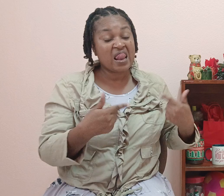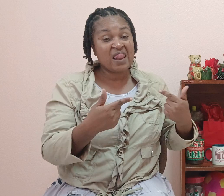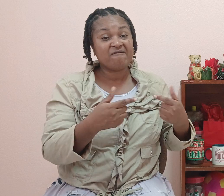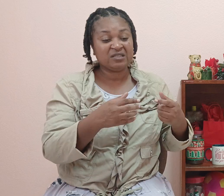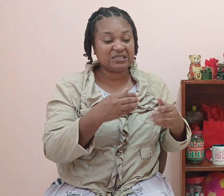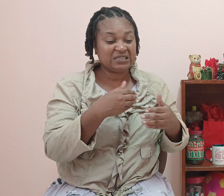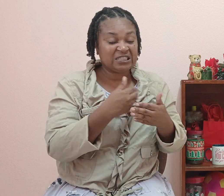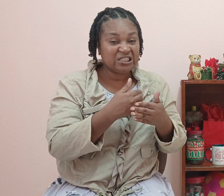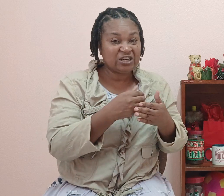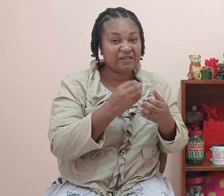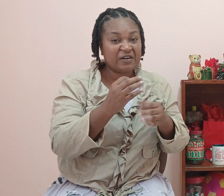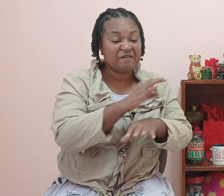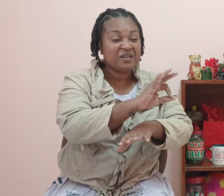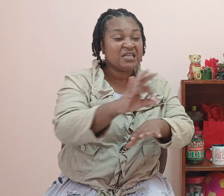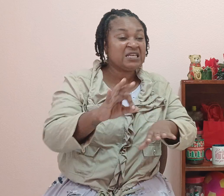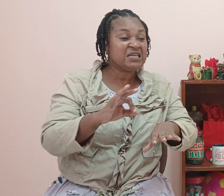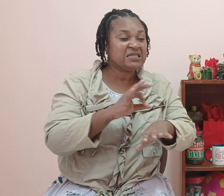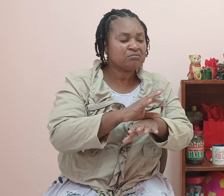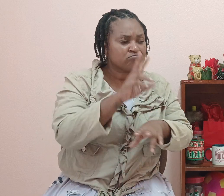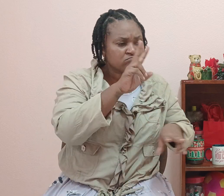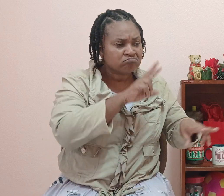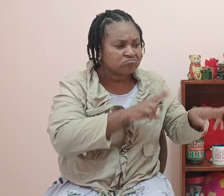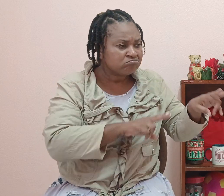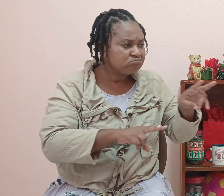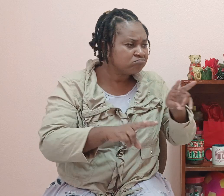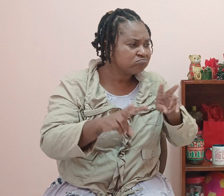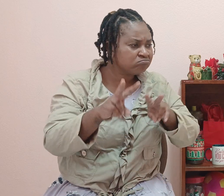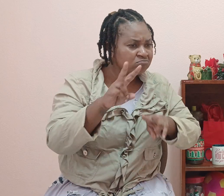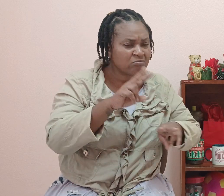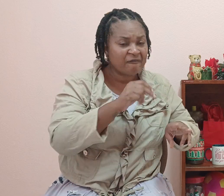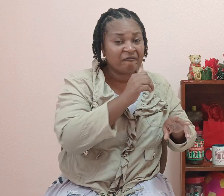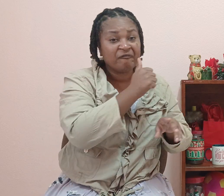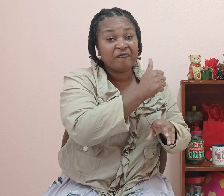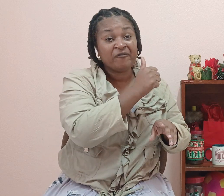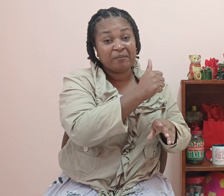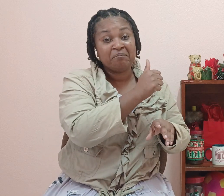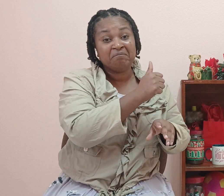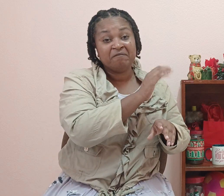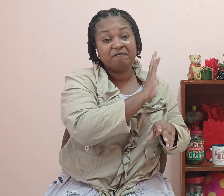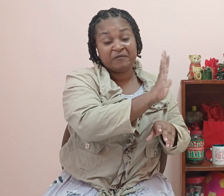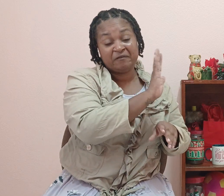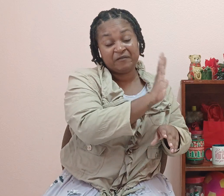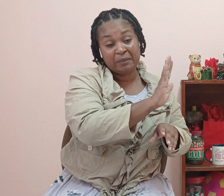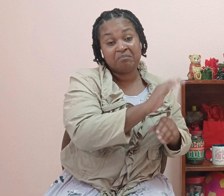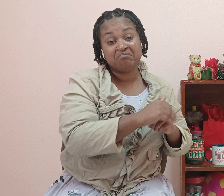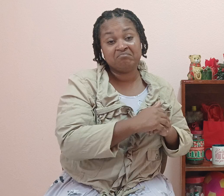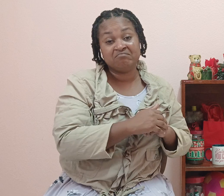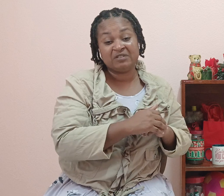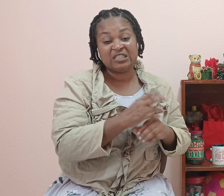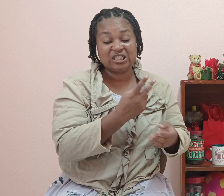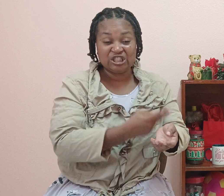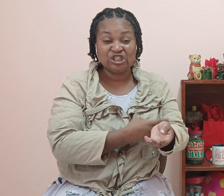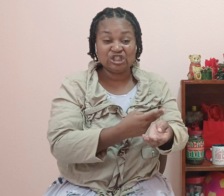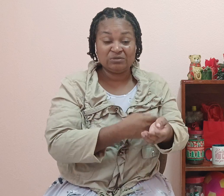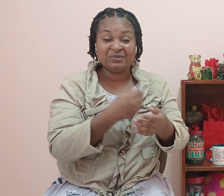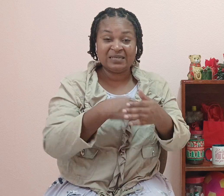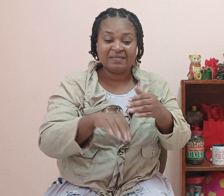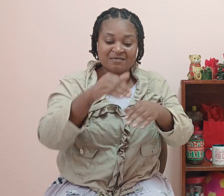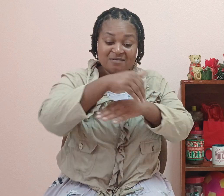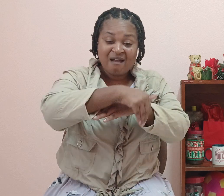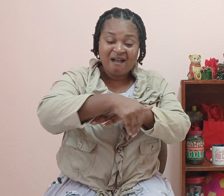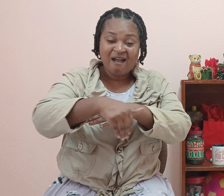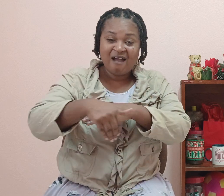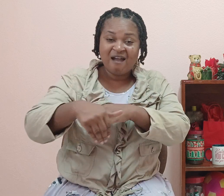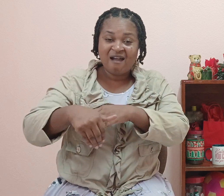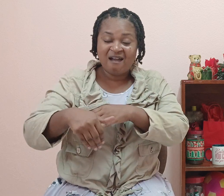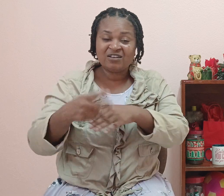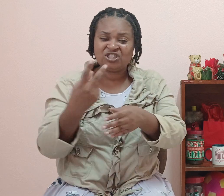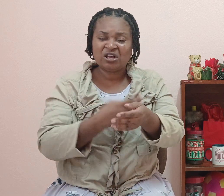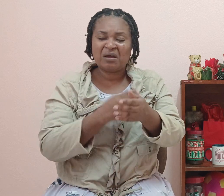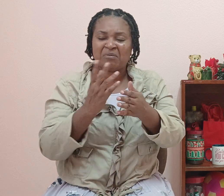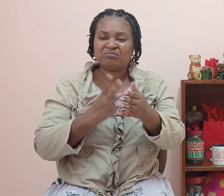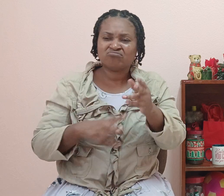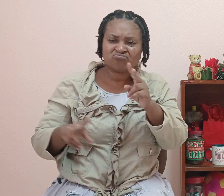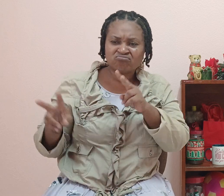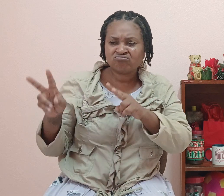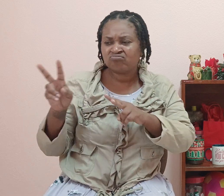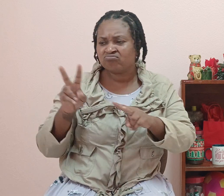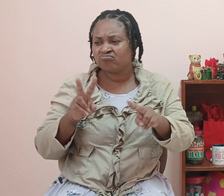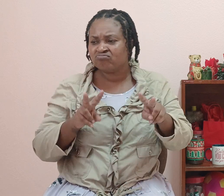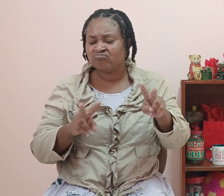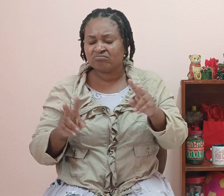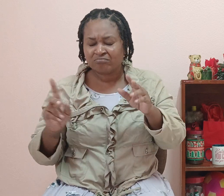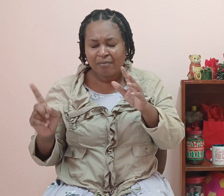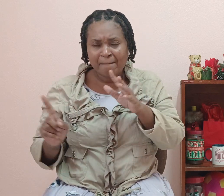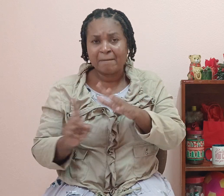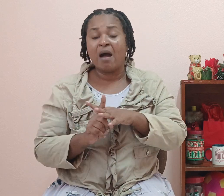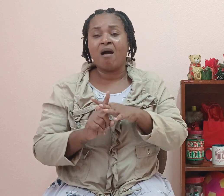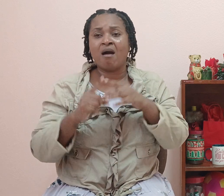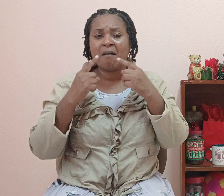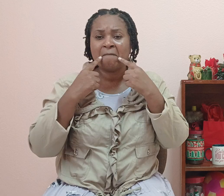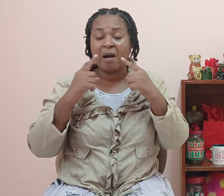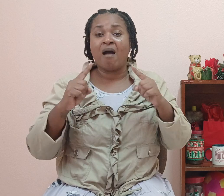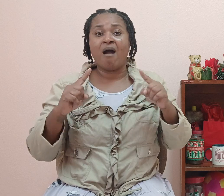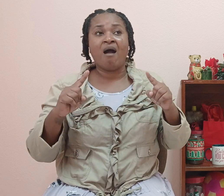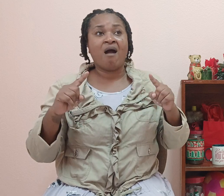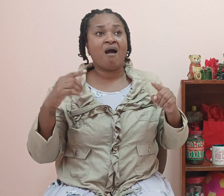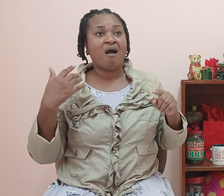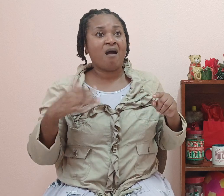keeping watch over their flocks at night. 9 An angel of the Lord appeared to them,